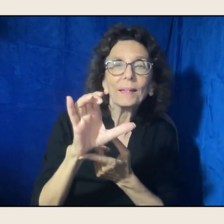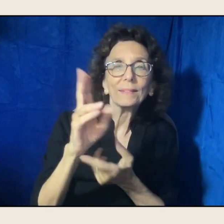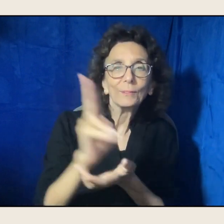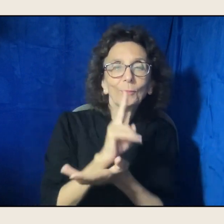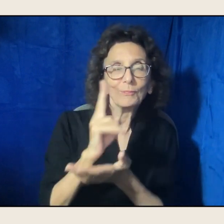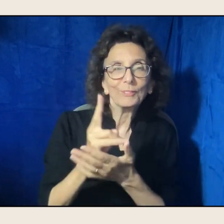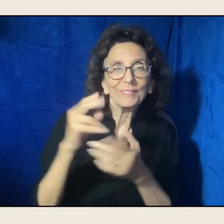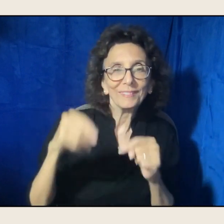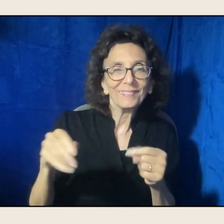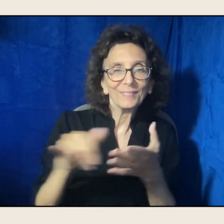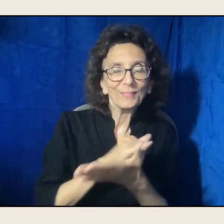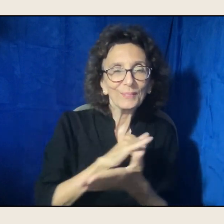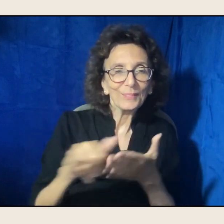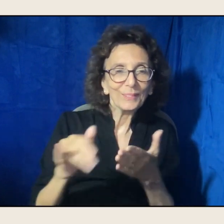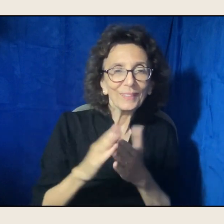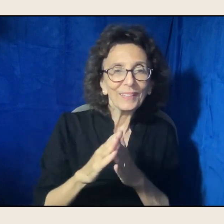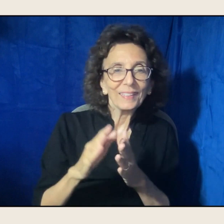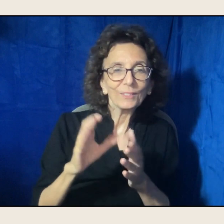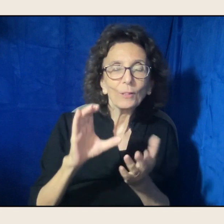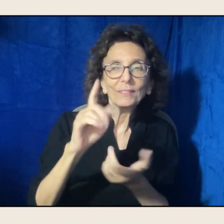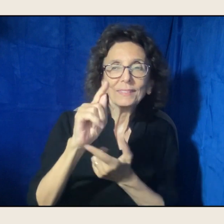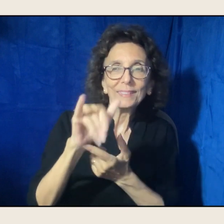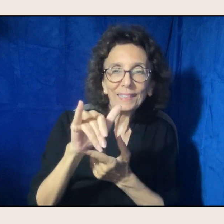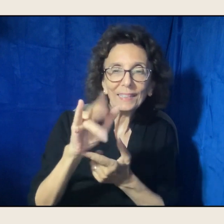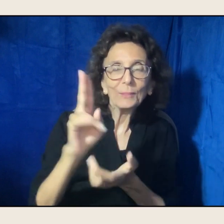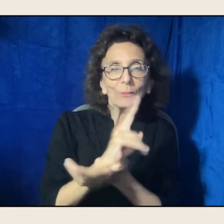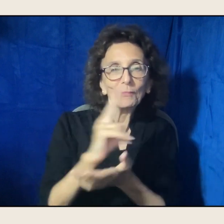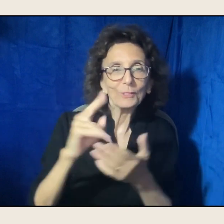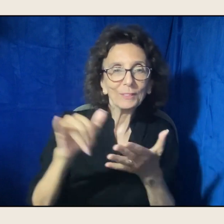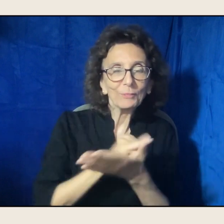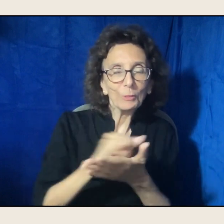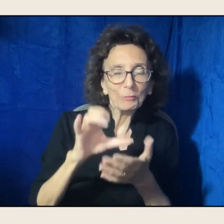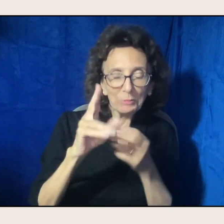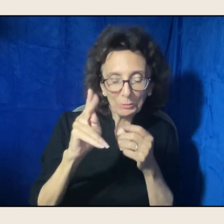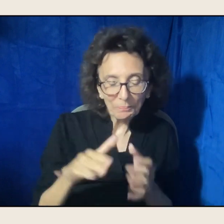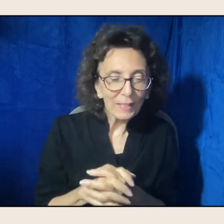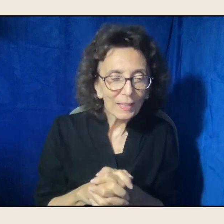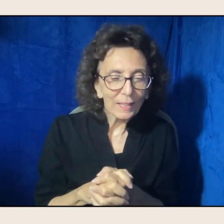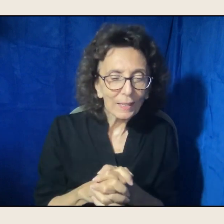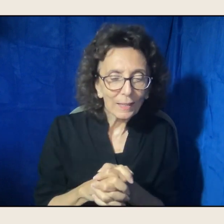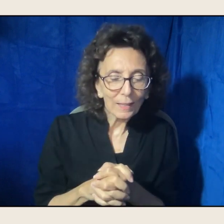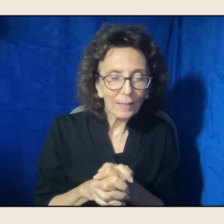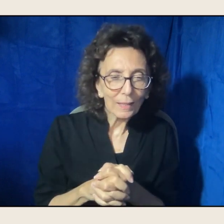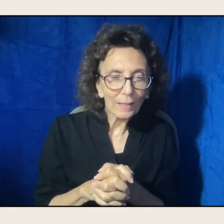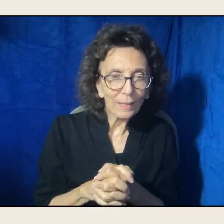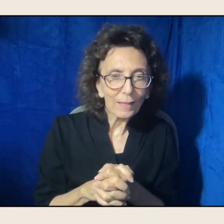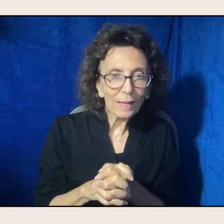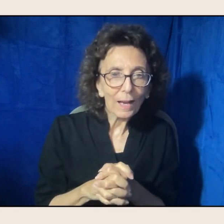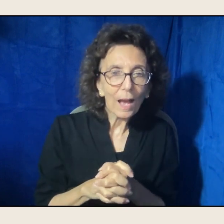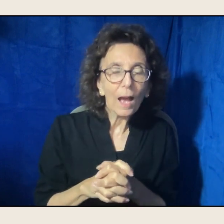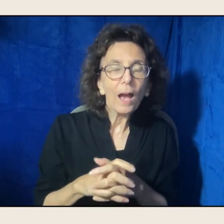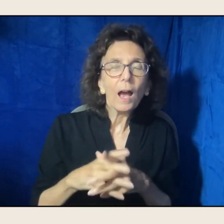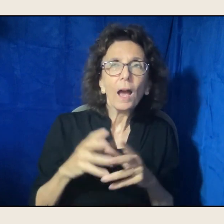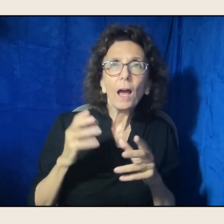that's the City University of New York. And since I became awakened by the art of others